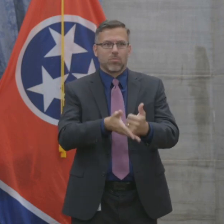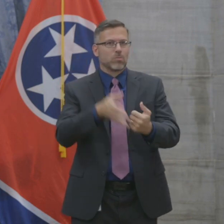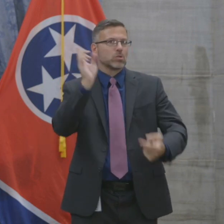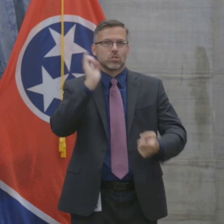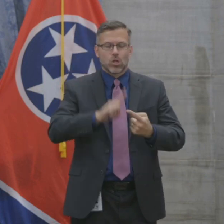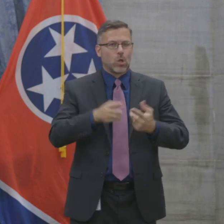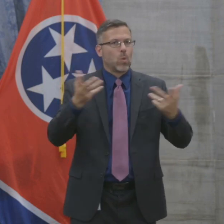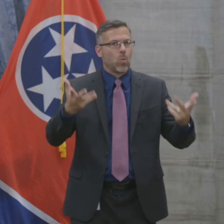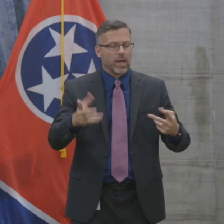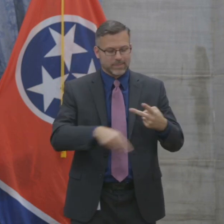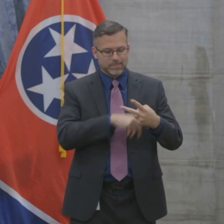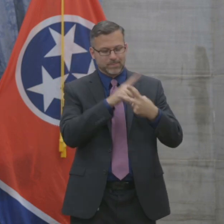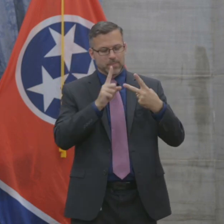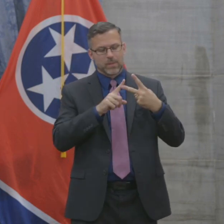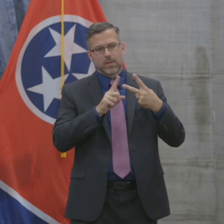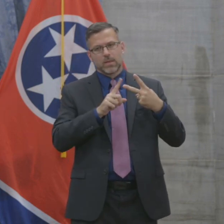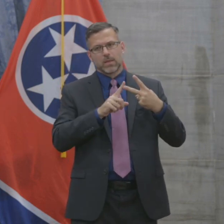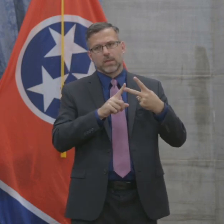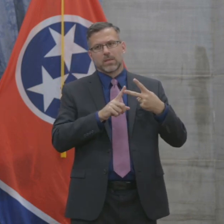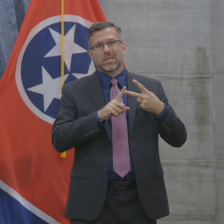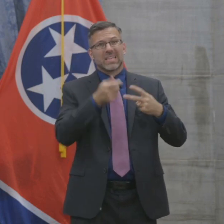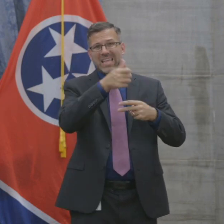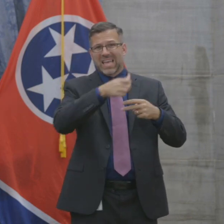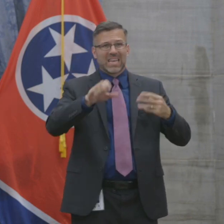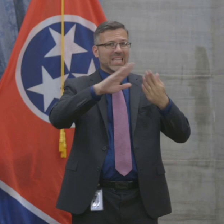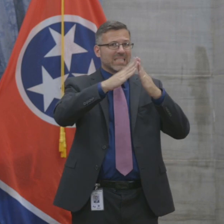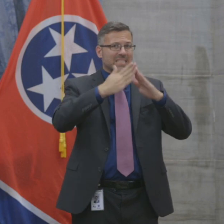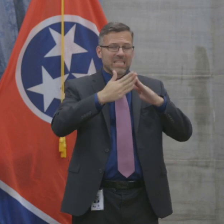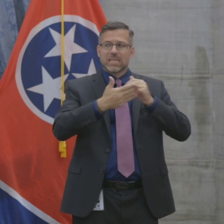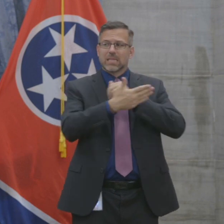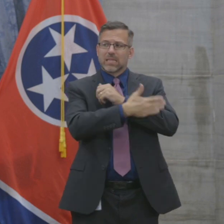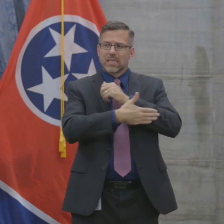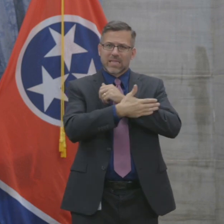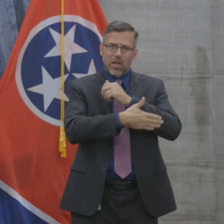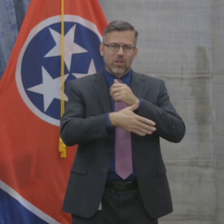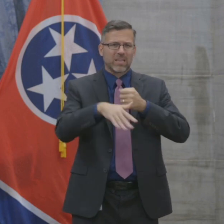their children are-e have access to. Parents need the ability to